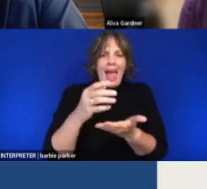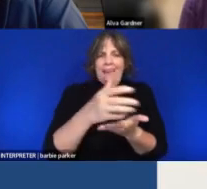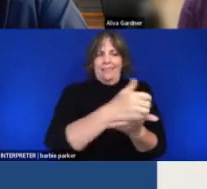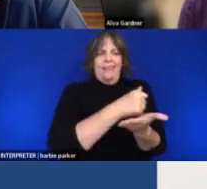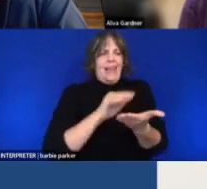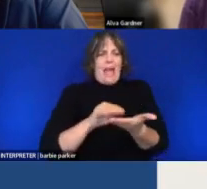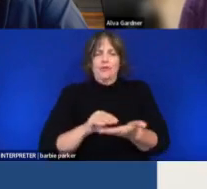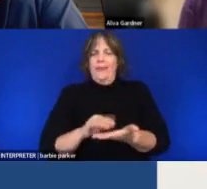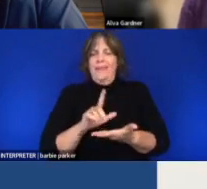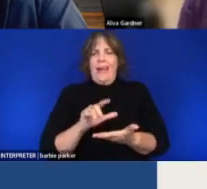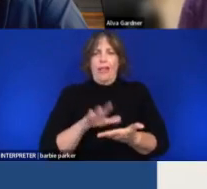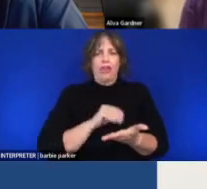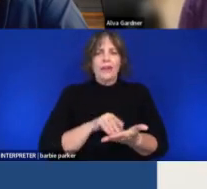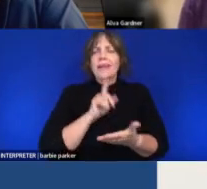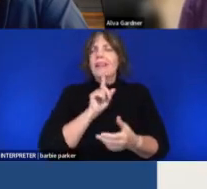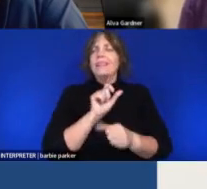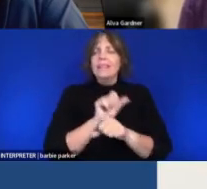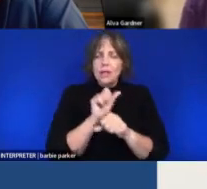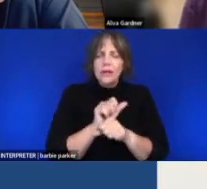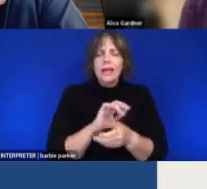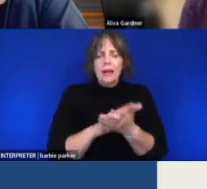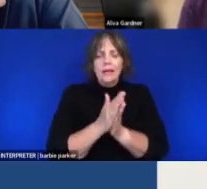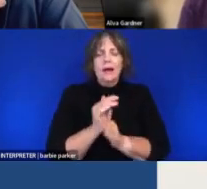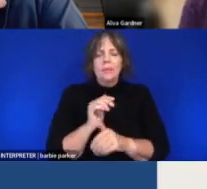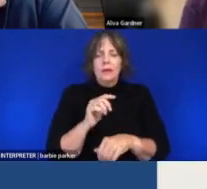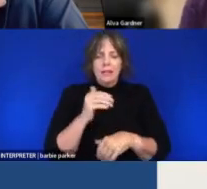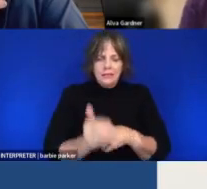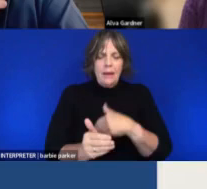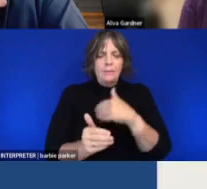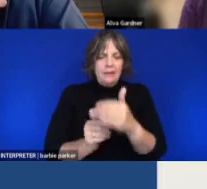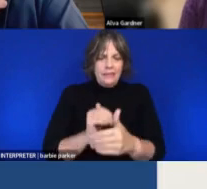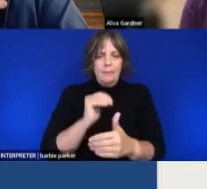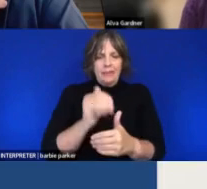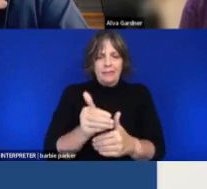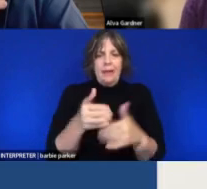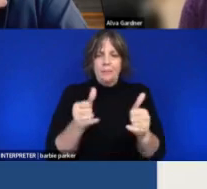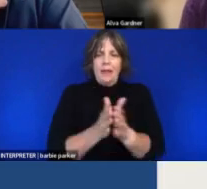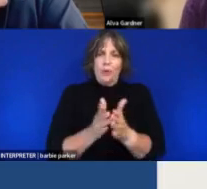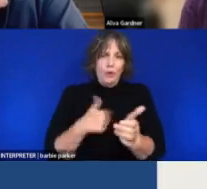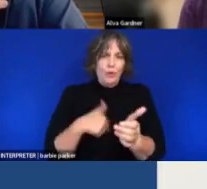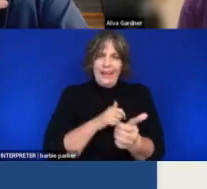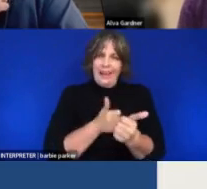literal step by step playbook that we get to follow. Bob Sattler: Yeah, and the key